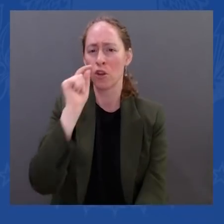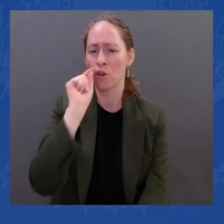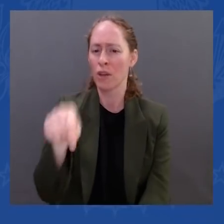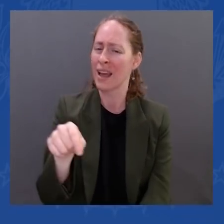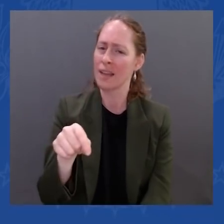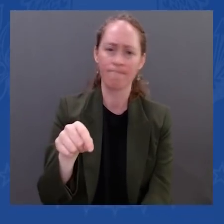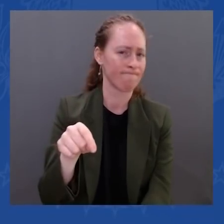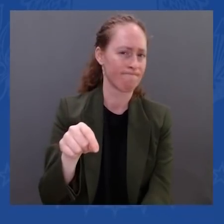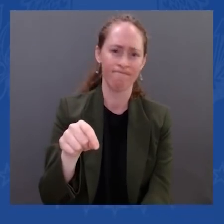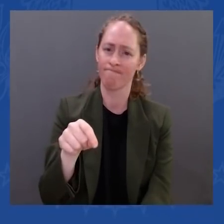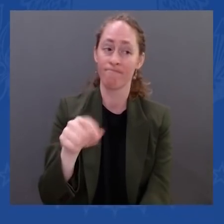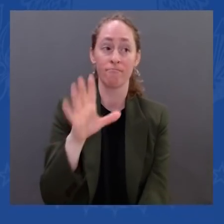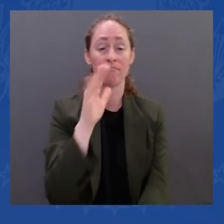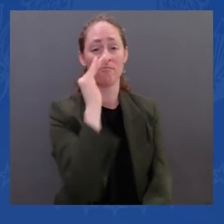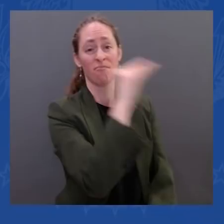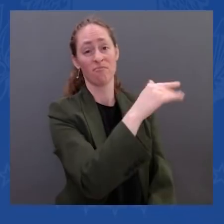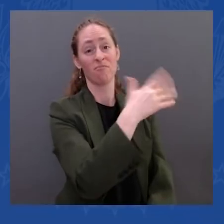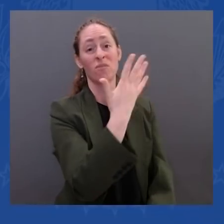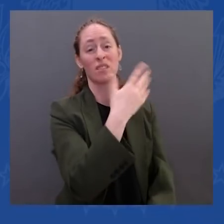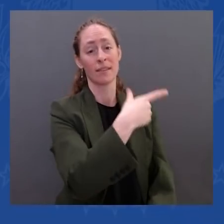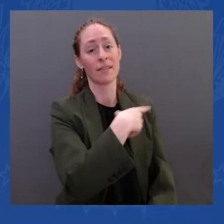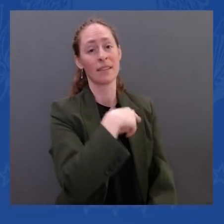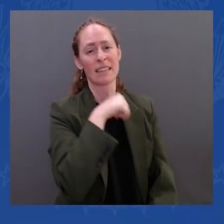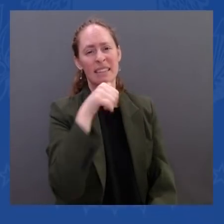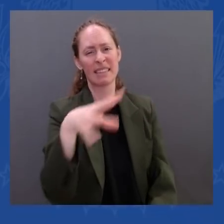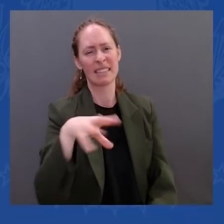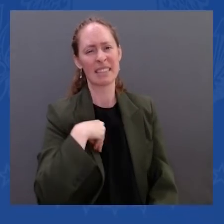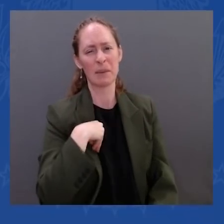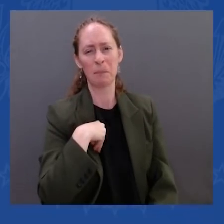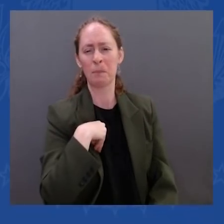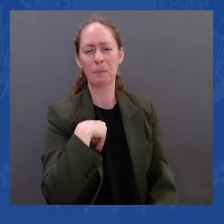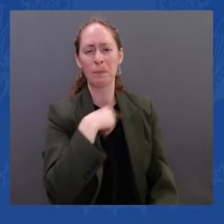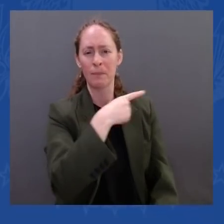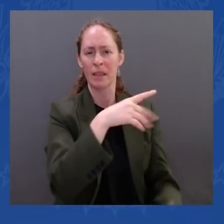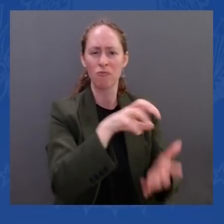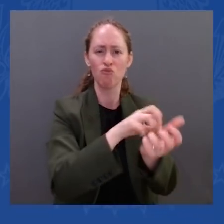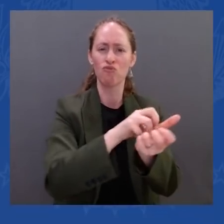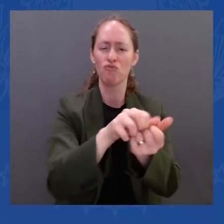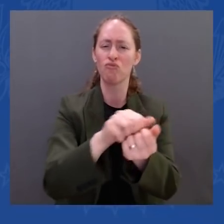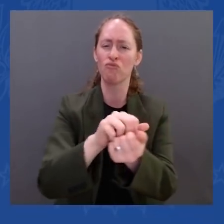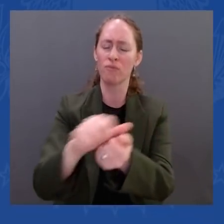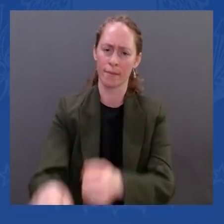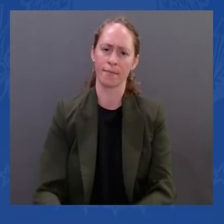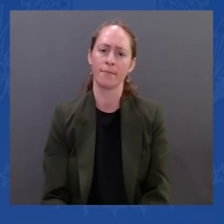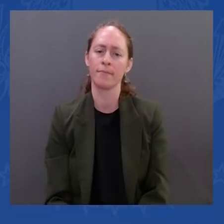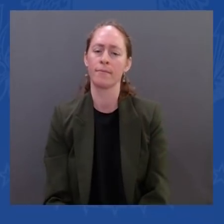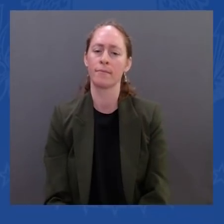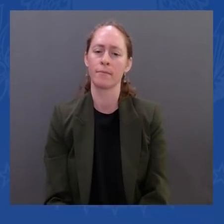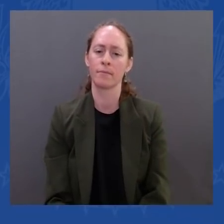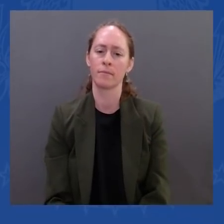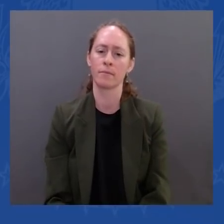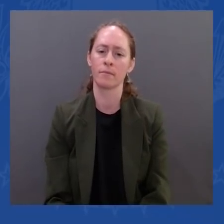you've been an outstanding partner throughout this crisis. And our unity in the G7 to impose economic costs on Russia